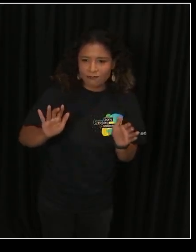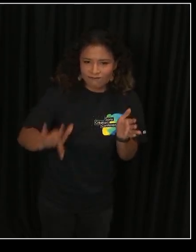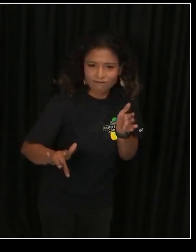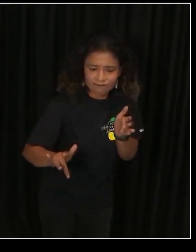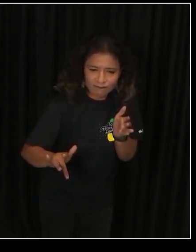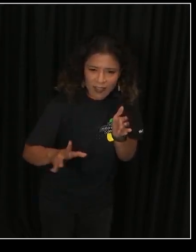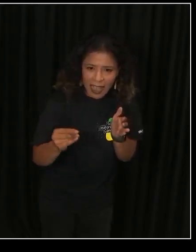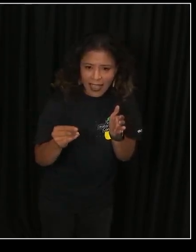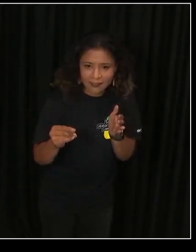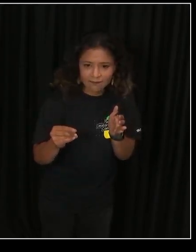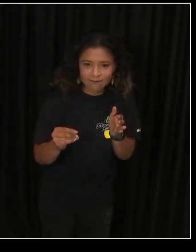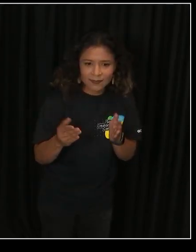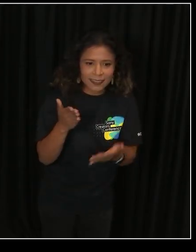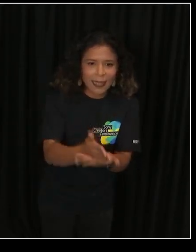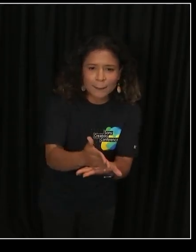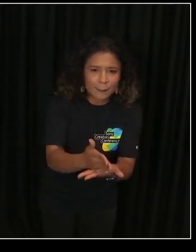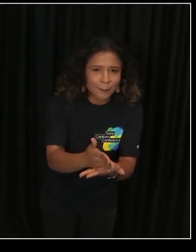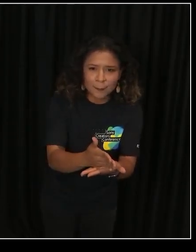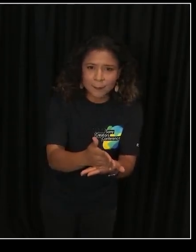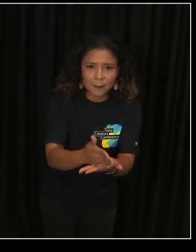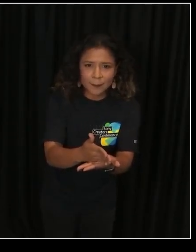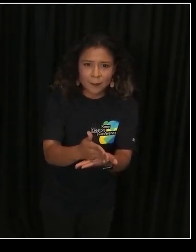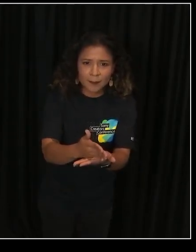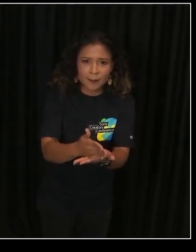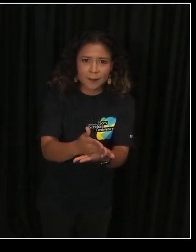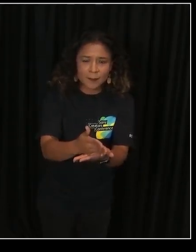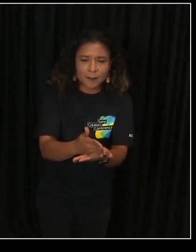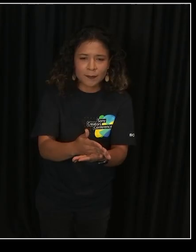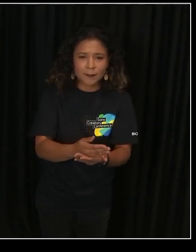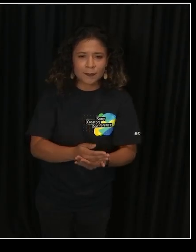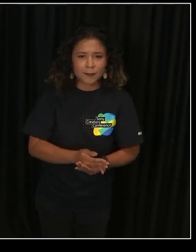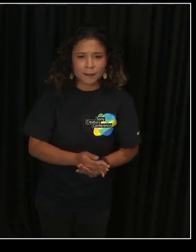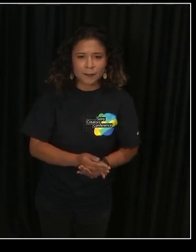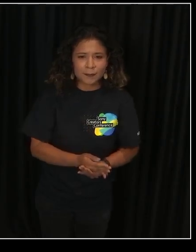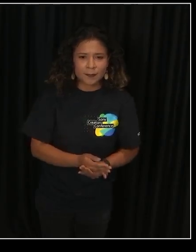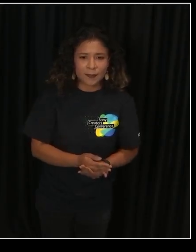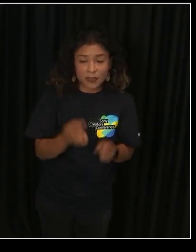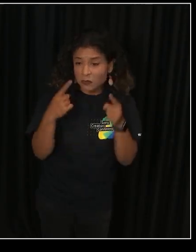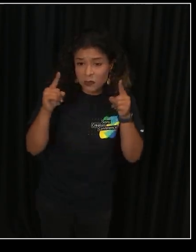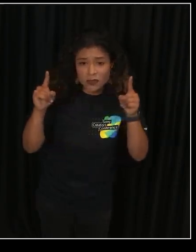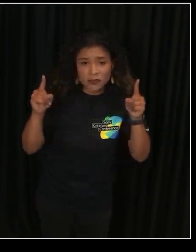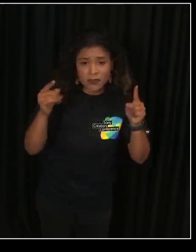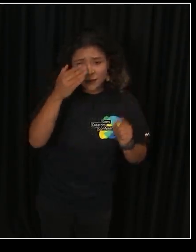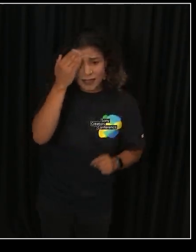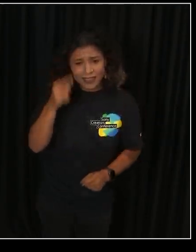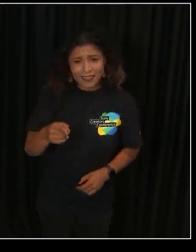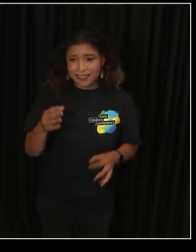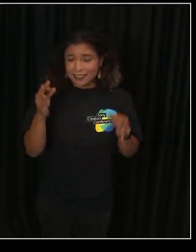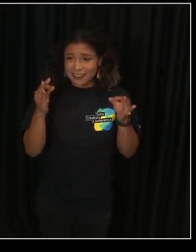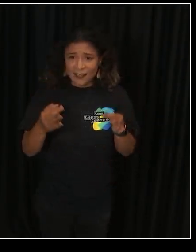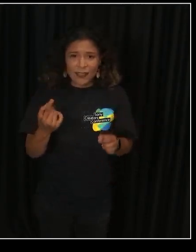braking traits, steering traits sounds well. It worked cause it's definitely something else.